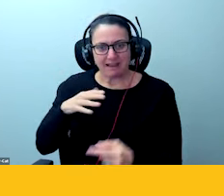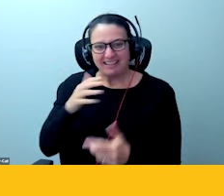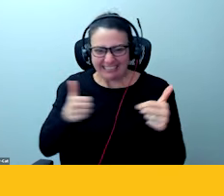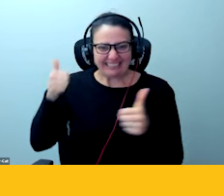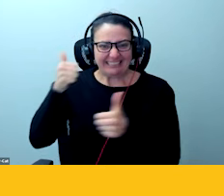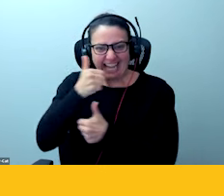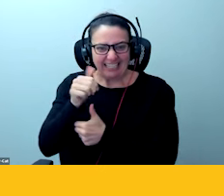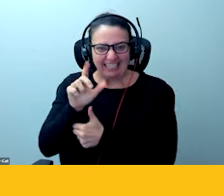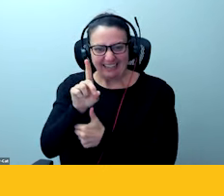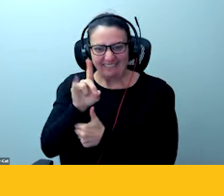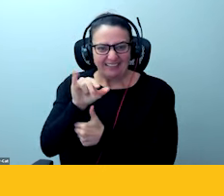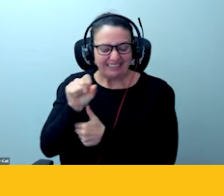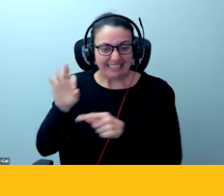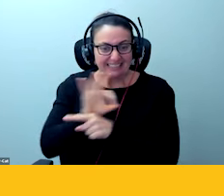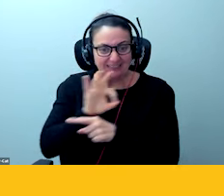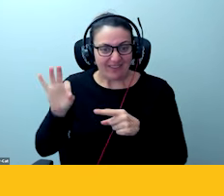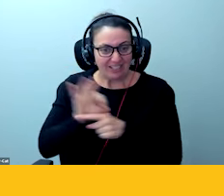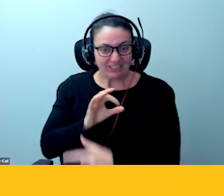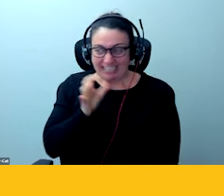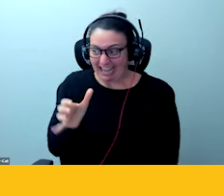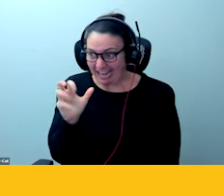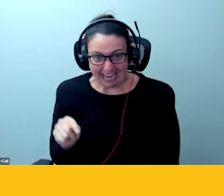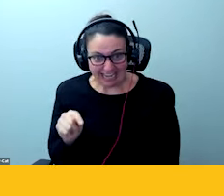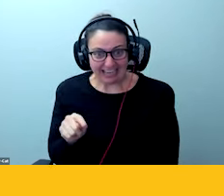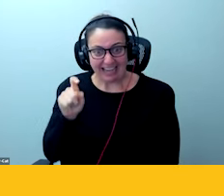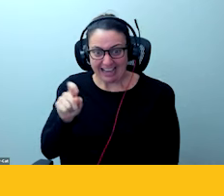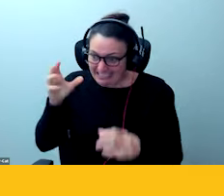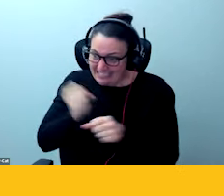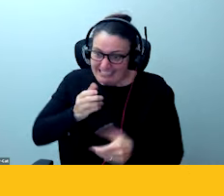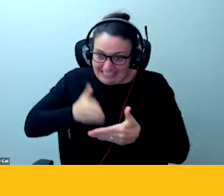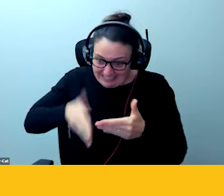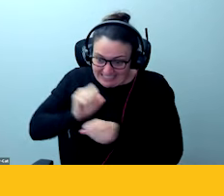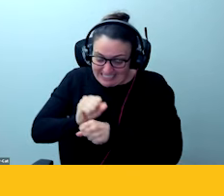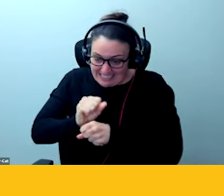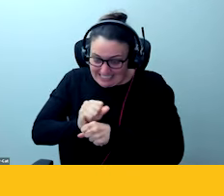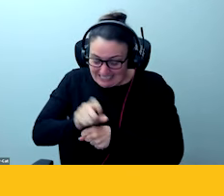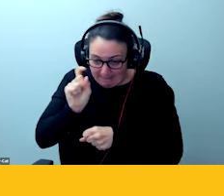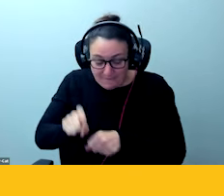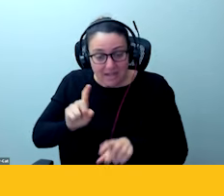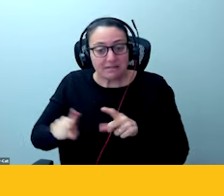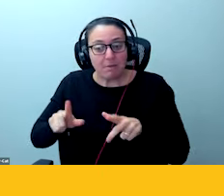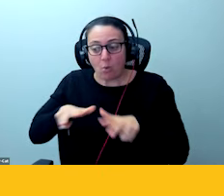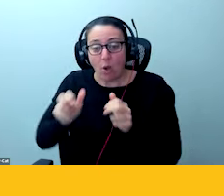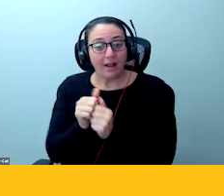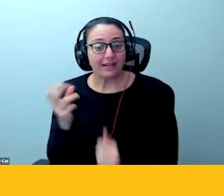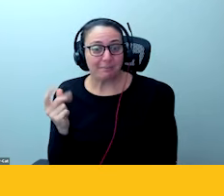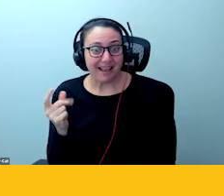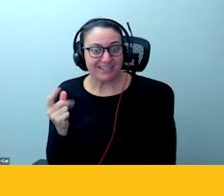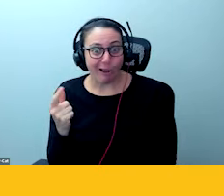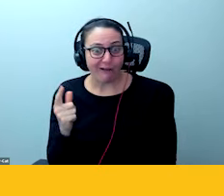And there are days that I really hate it and I really need to get stuff done, but walking my dog sounds way better.